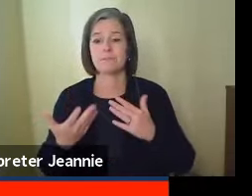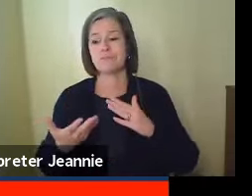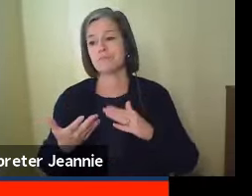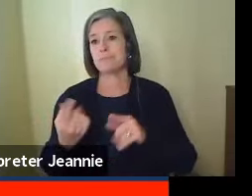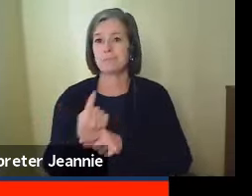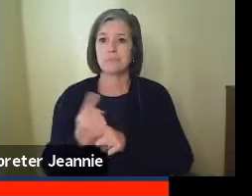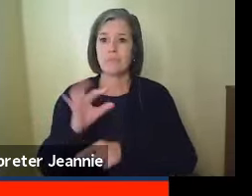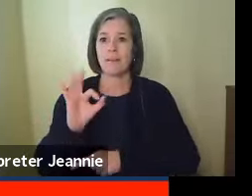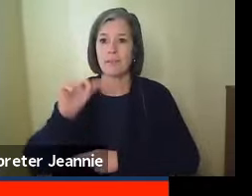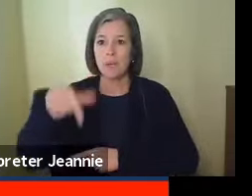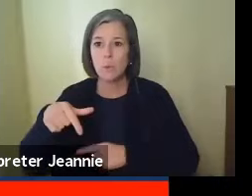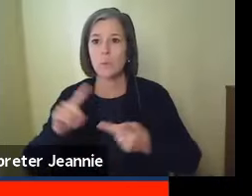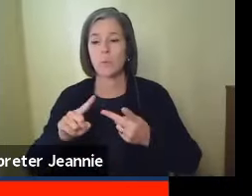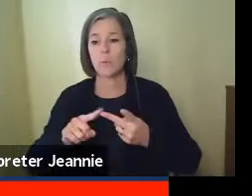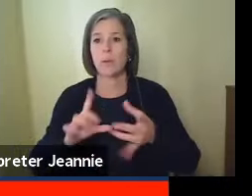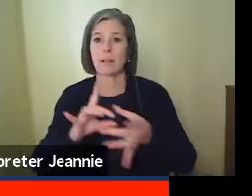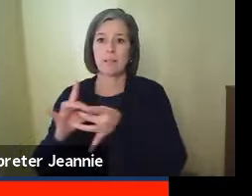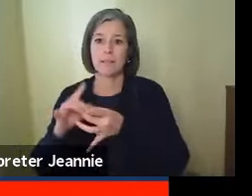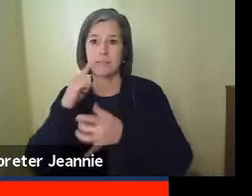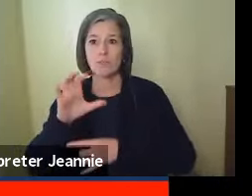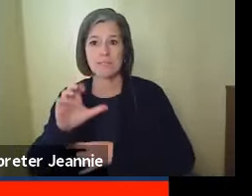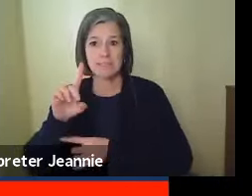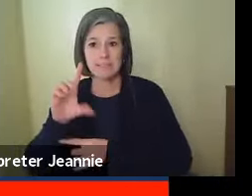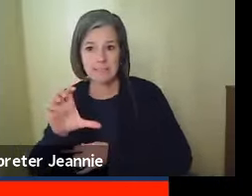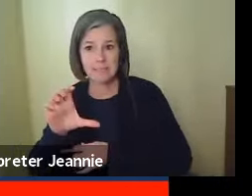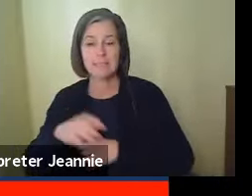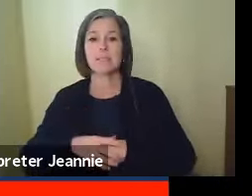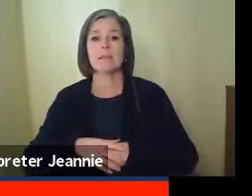links there, links to CDC resources. One pagers that you can give